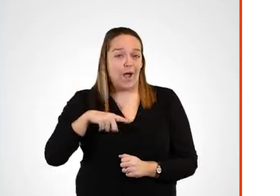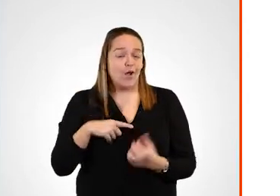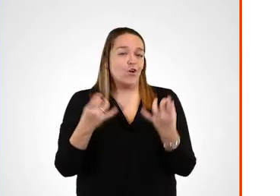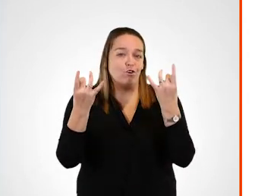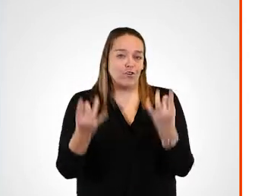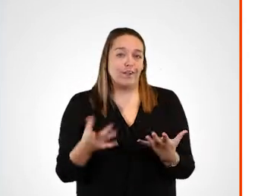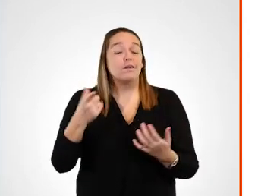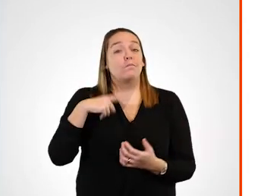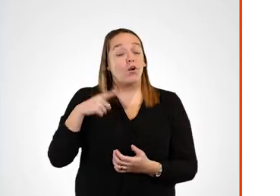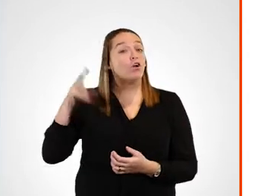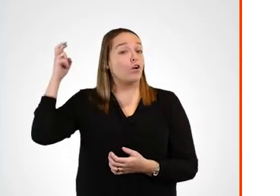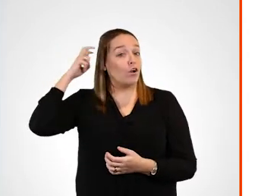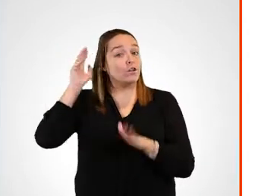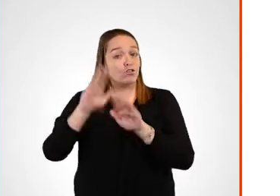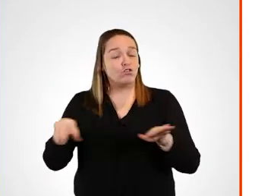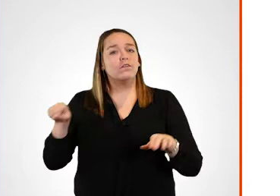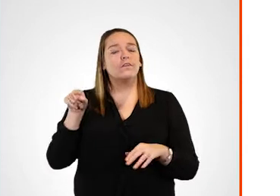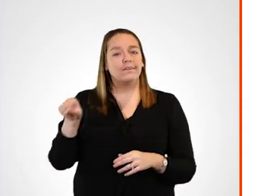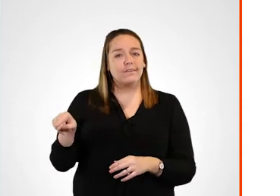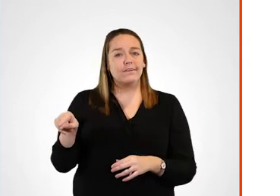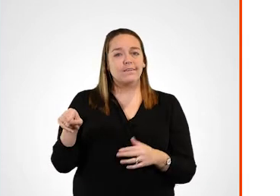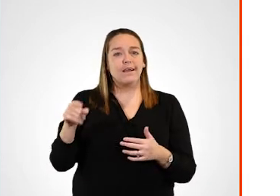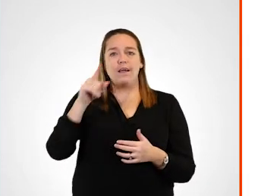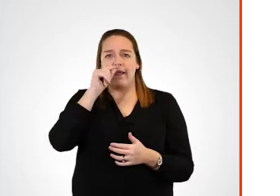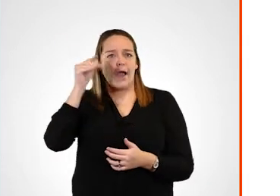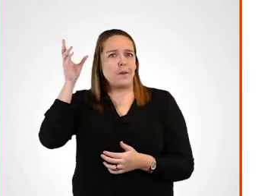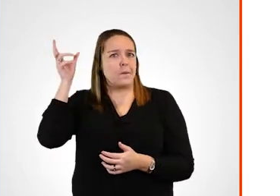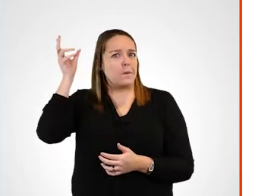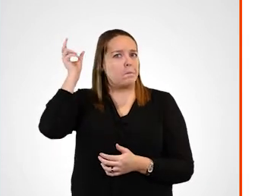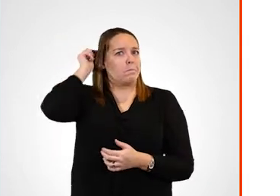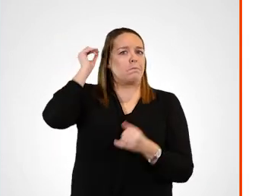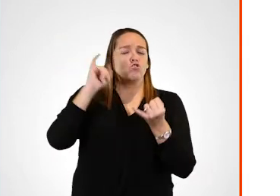and that's cochlear implants seem to represent "sh" very strongly